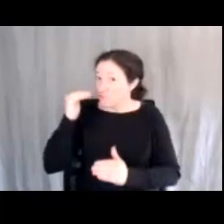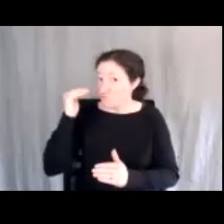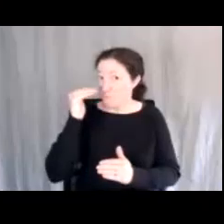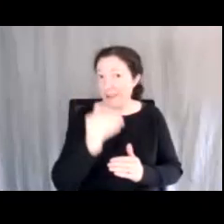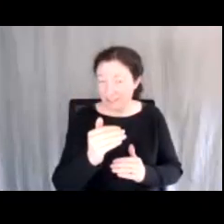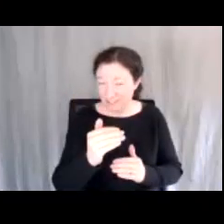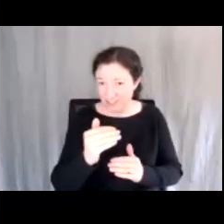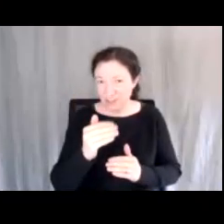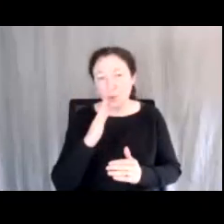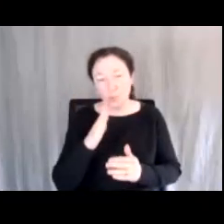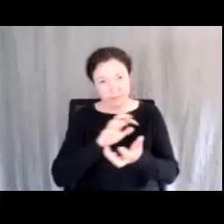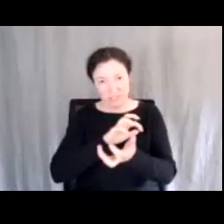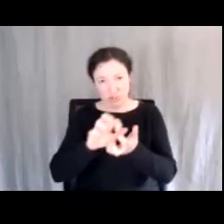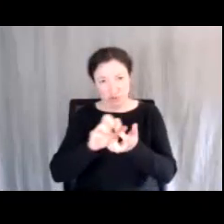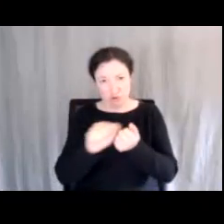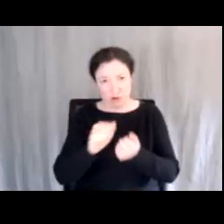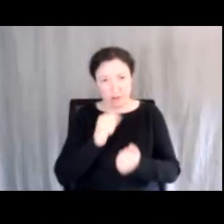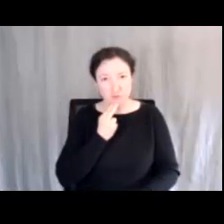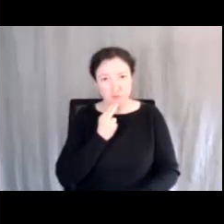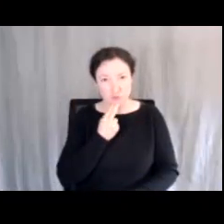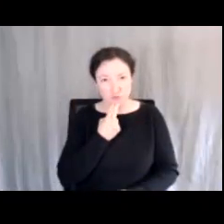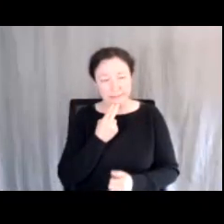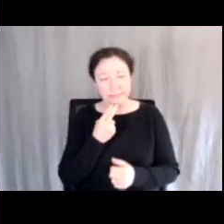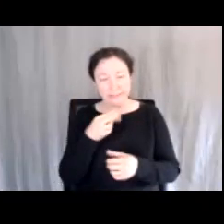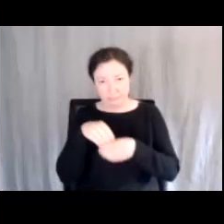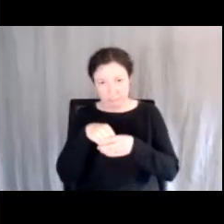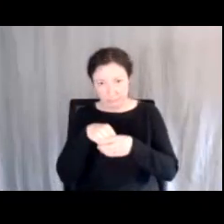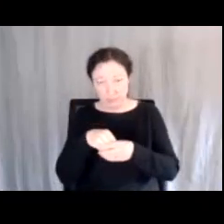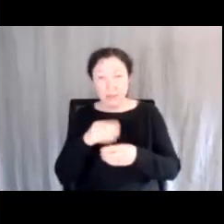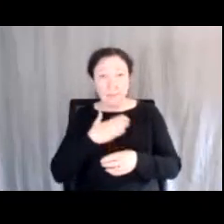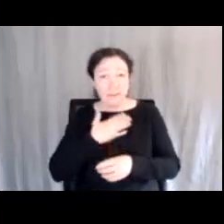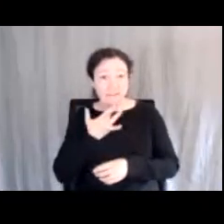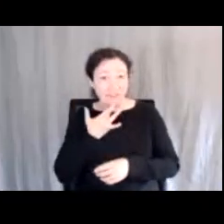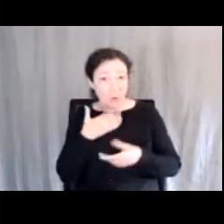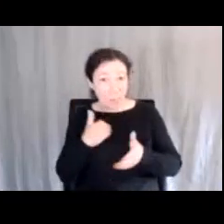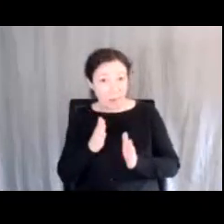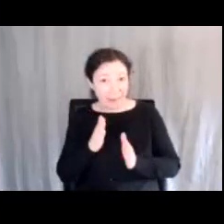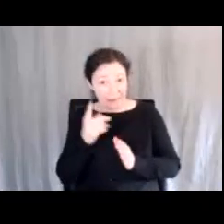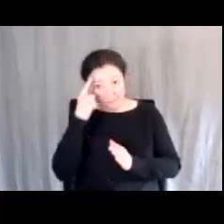it's gonna destroy all the nutrients. But just the, my favorite way to cook vegetables these vegetables is to steam 'em